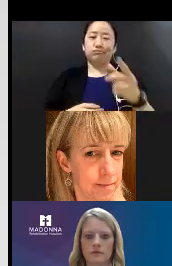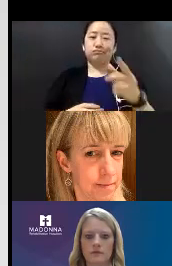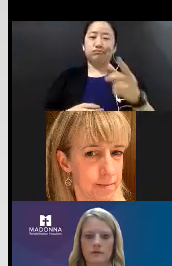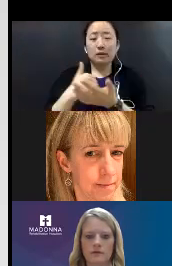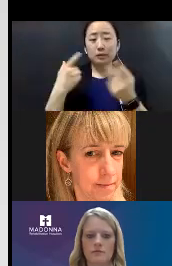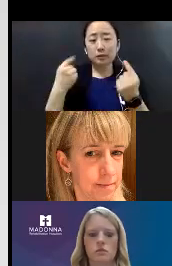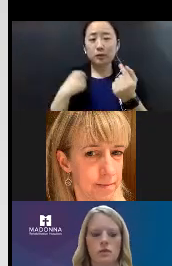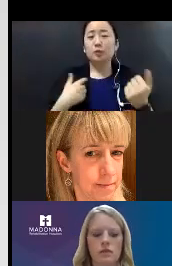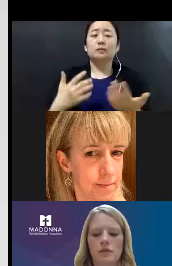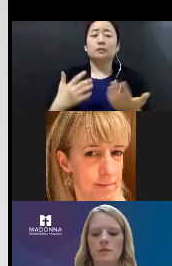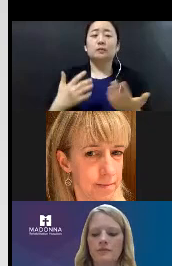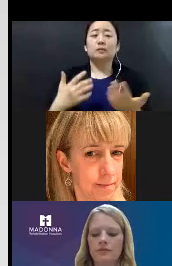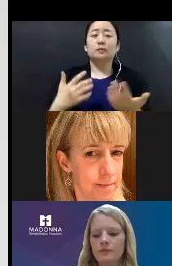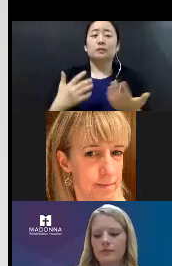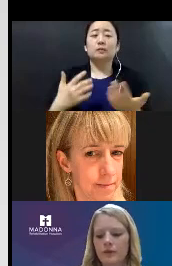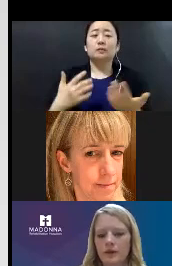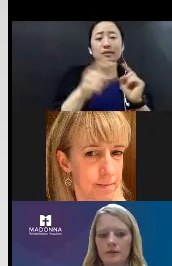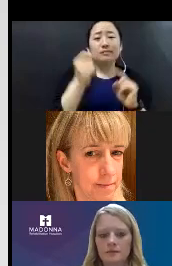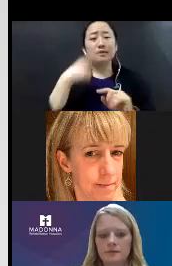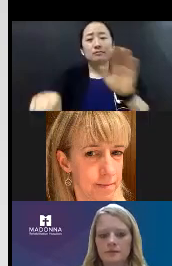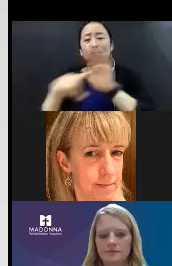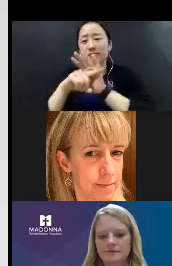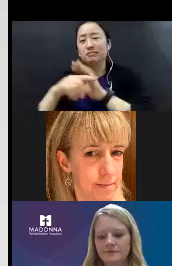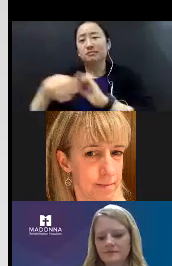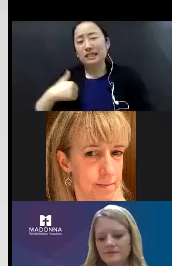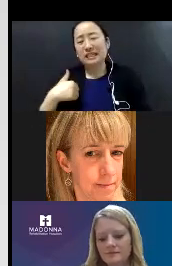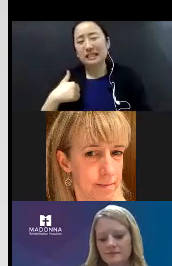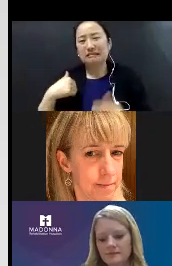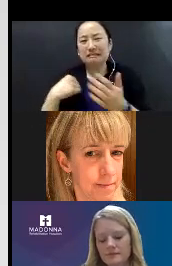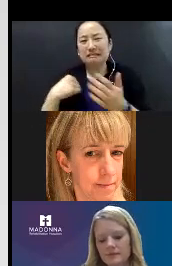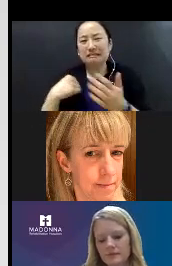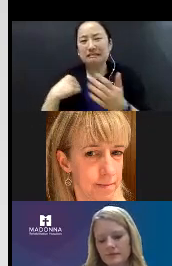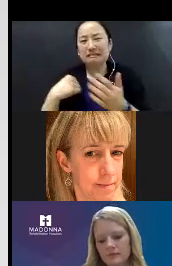WE RUN INTO A LOT OF PITFALLS FOR THIS METHOD FOR DOING HOME ASSESSMENTS.